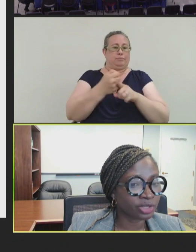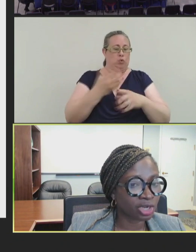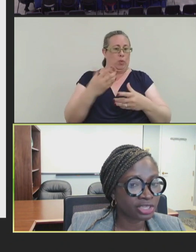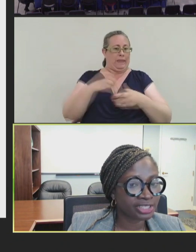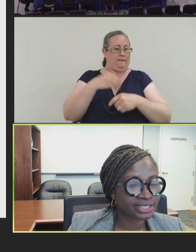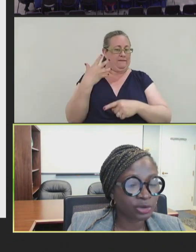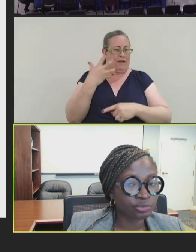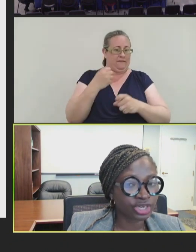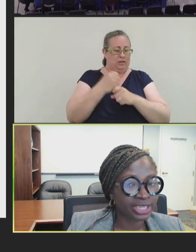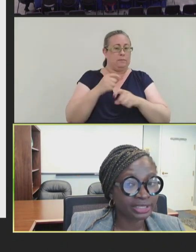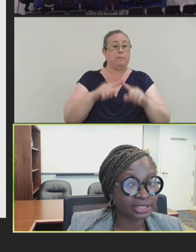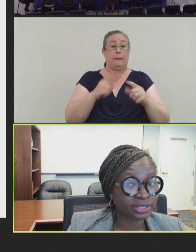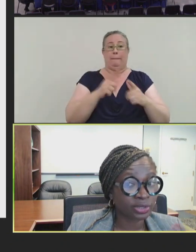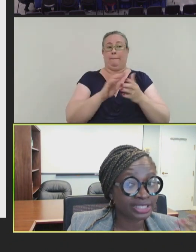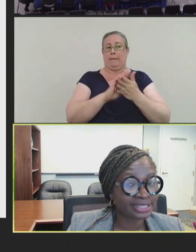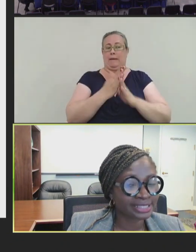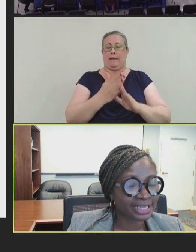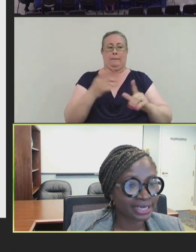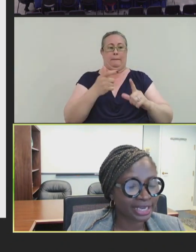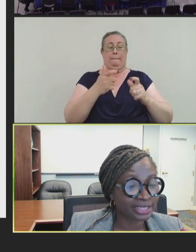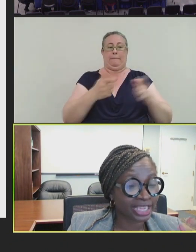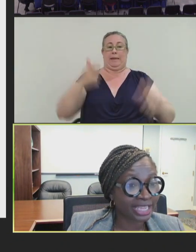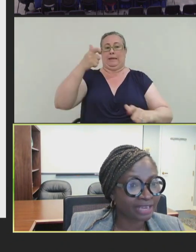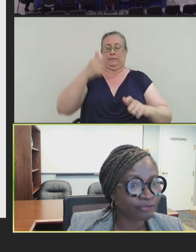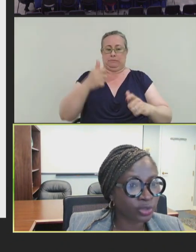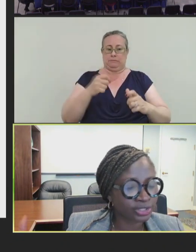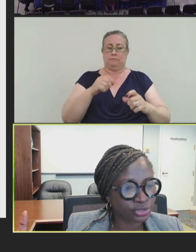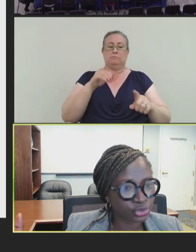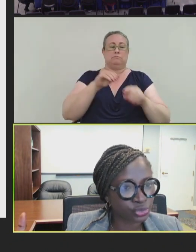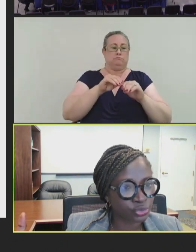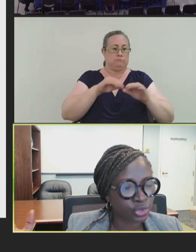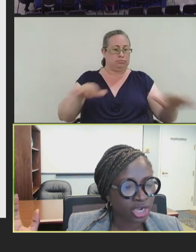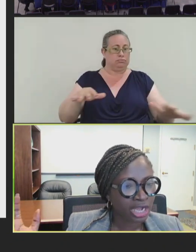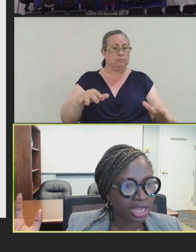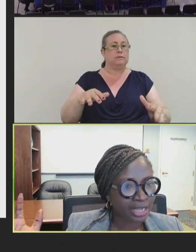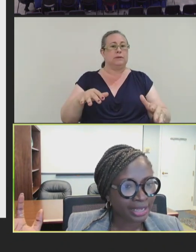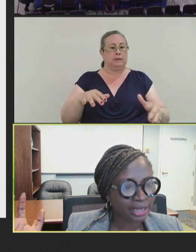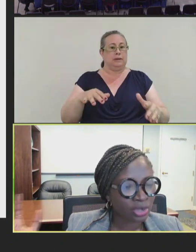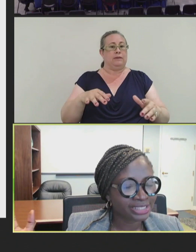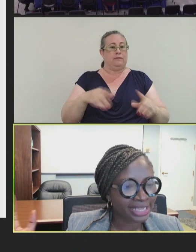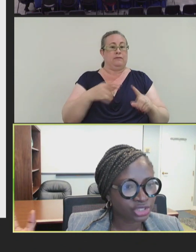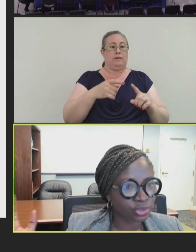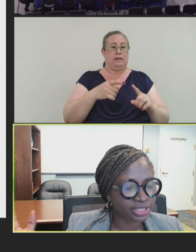the largest outbreak in Illinois since 1980. Again, for these two contextual